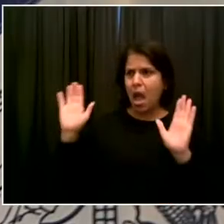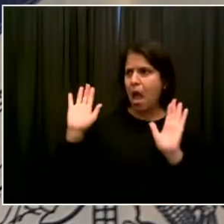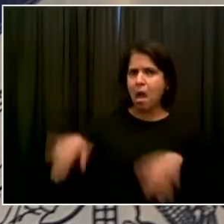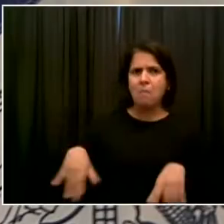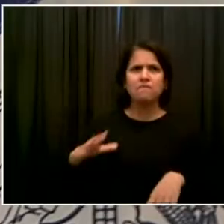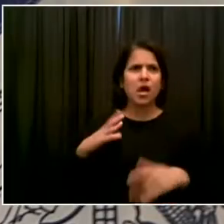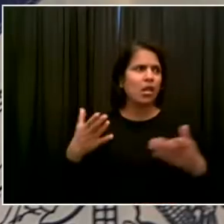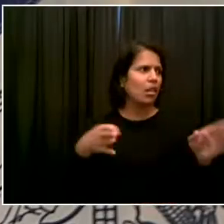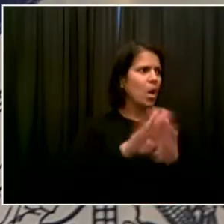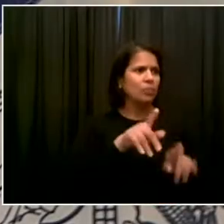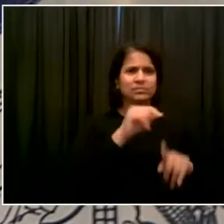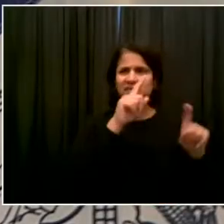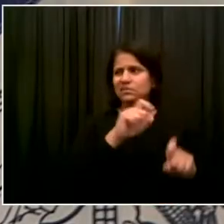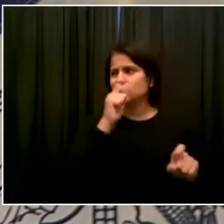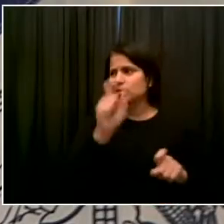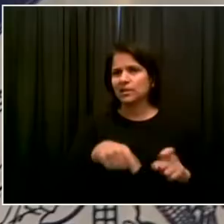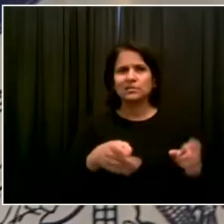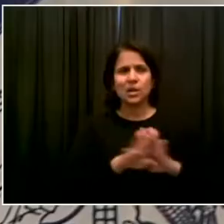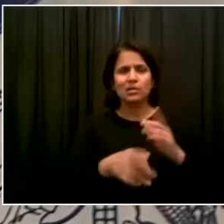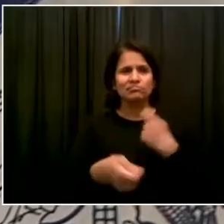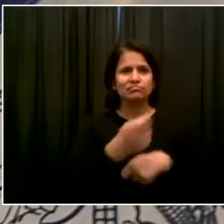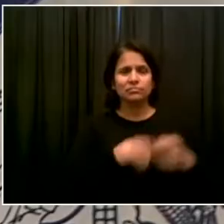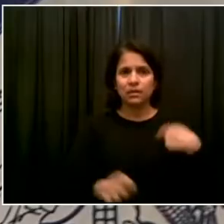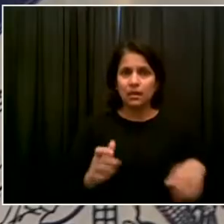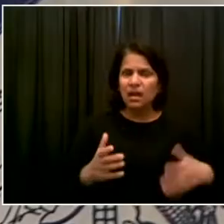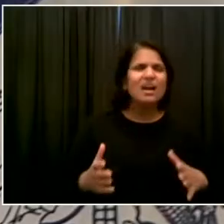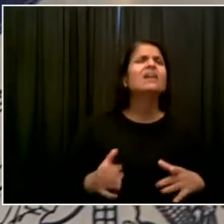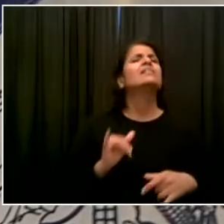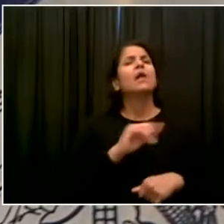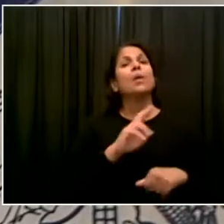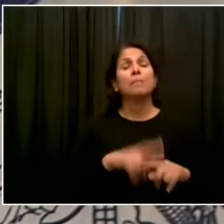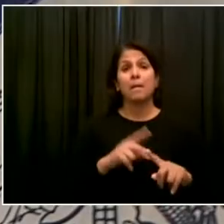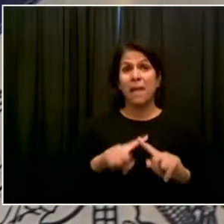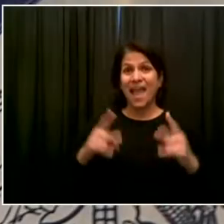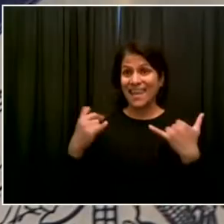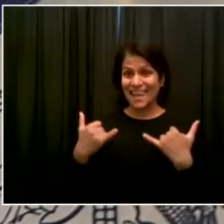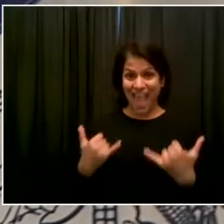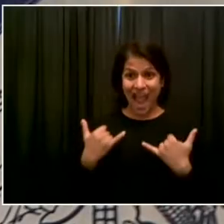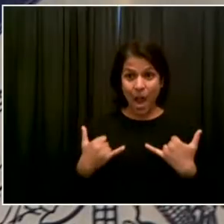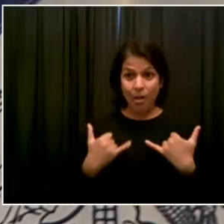IF THERE IS VERY LITTLE DEMAND, PEOPLE NEED A LUNCH BREAK,